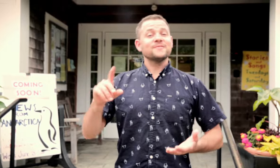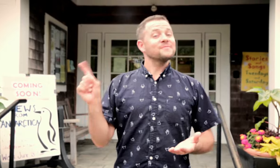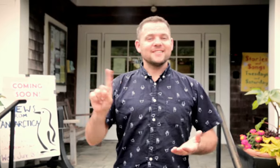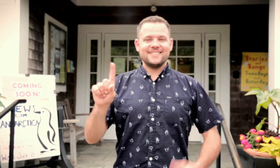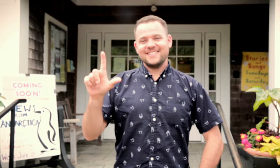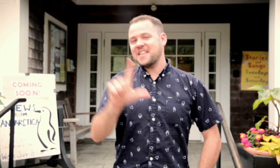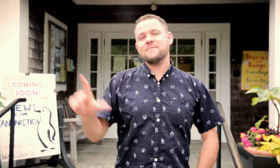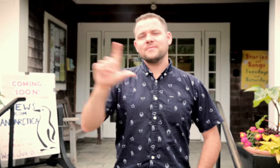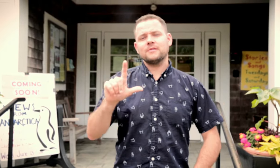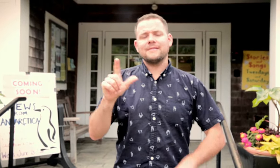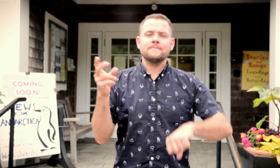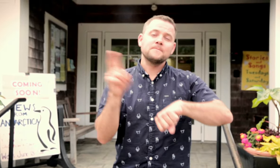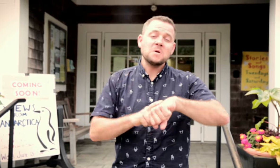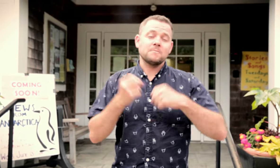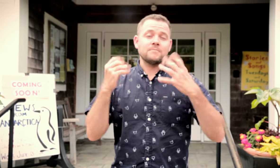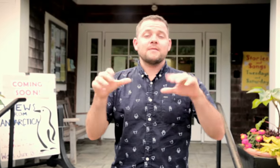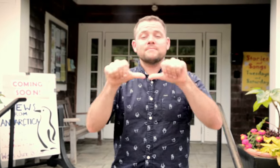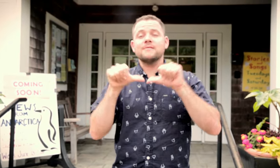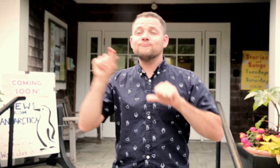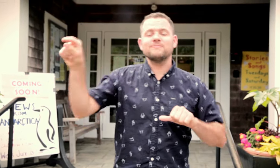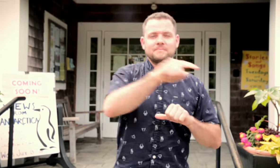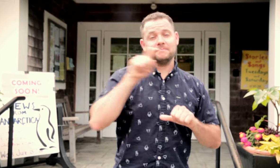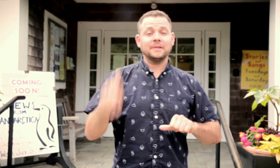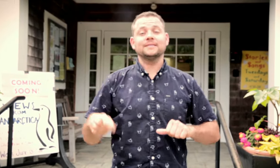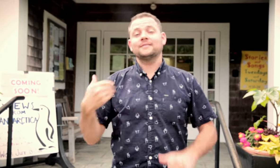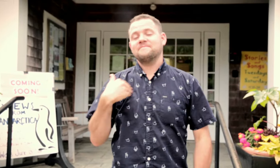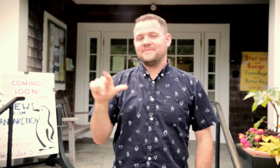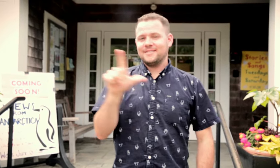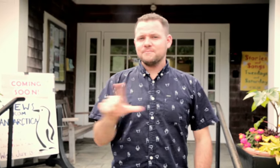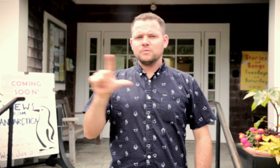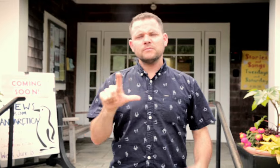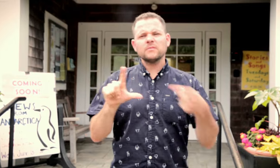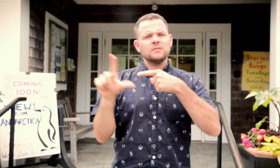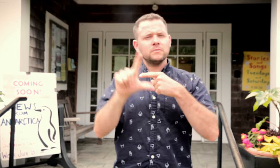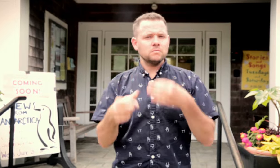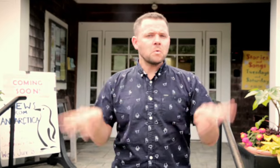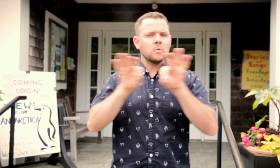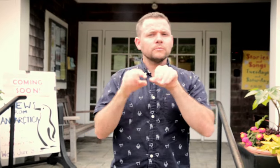We're at the library. Many cities have their own libraries.